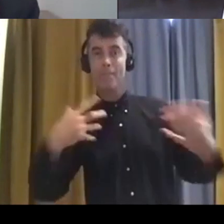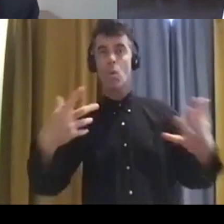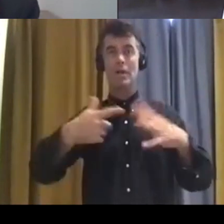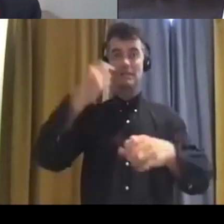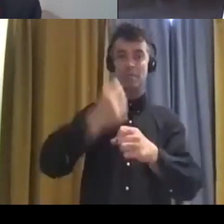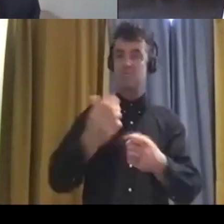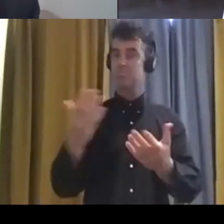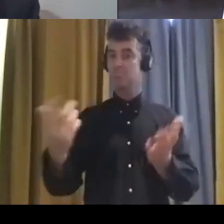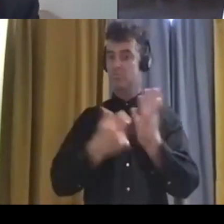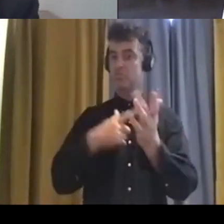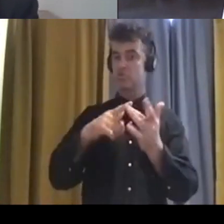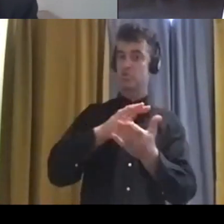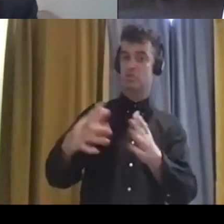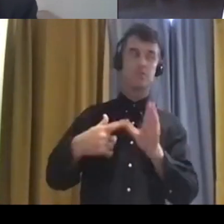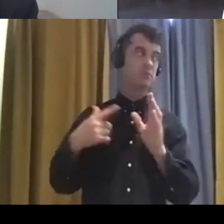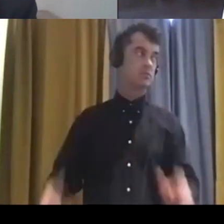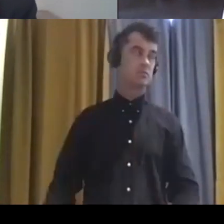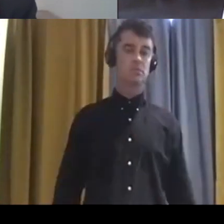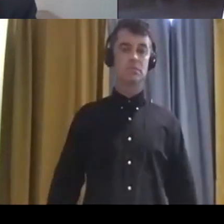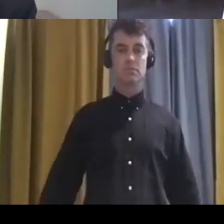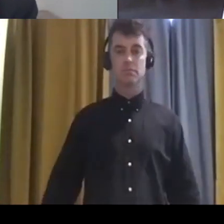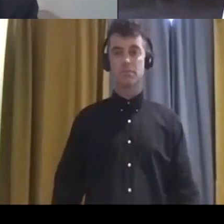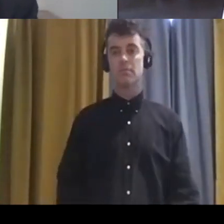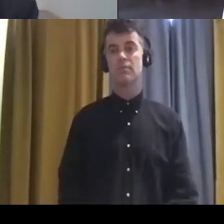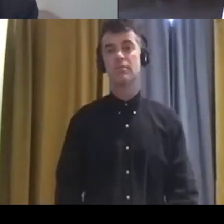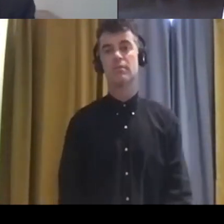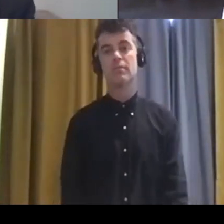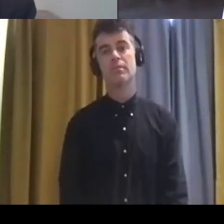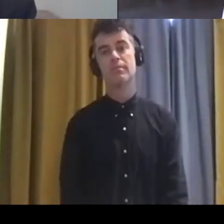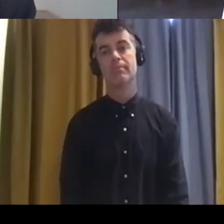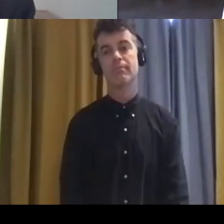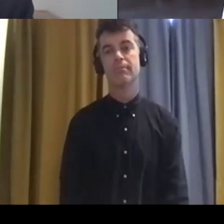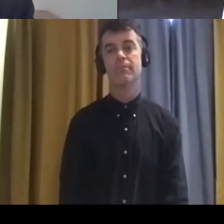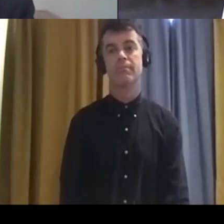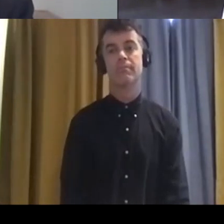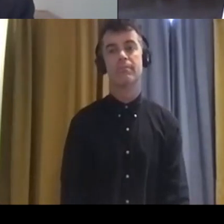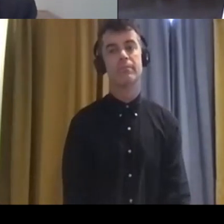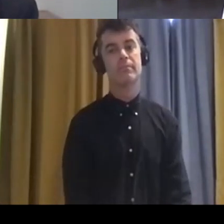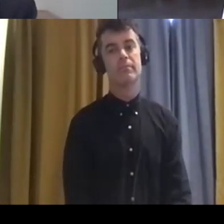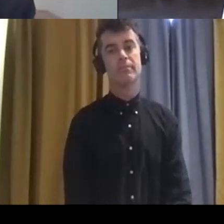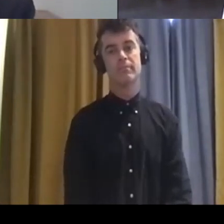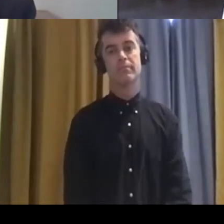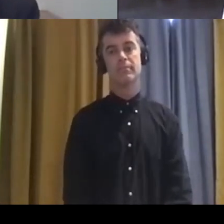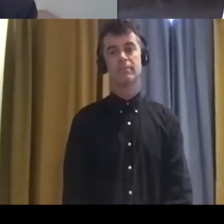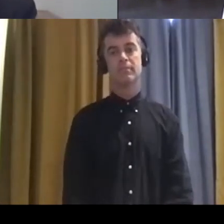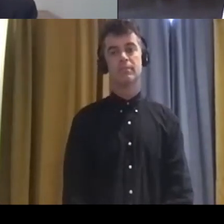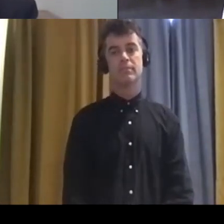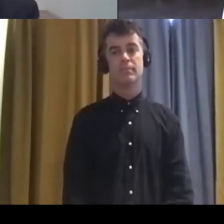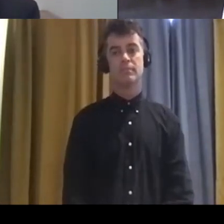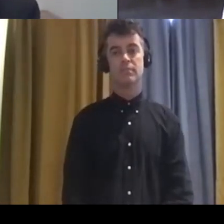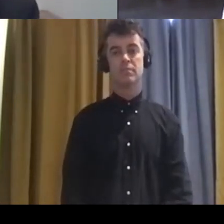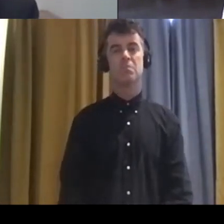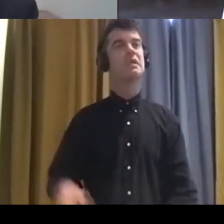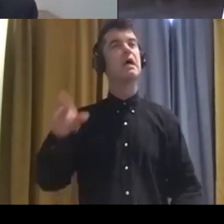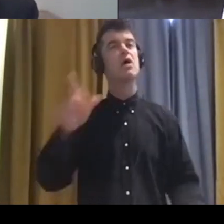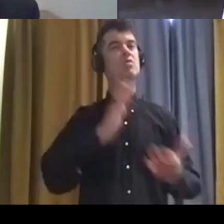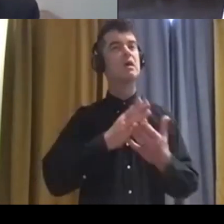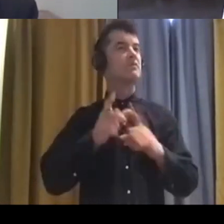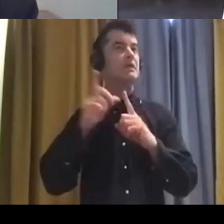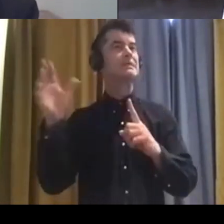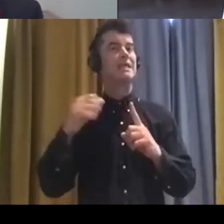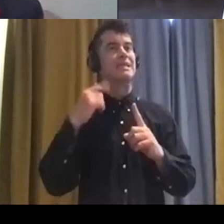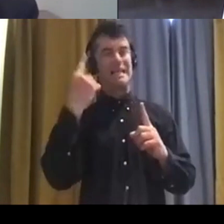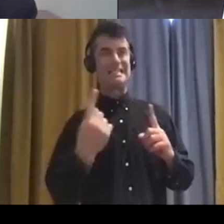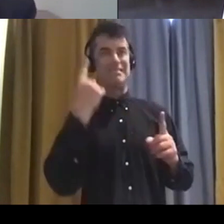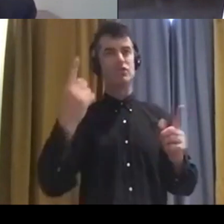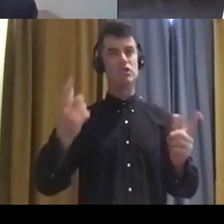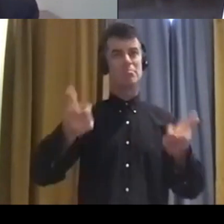As it it takes yet as an individual manager for a brand or product or service or even